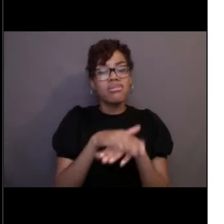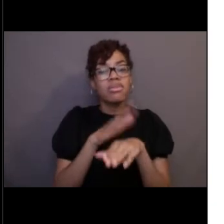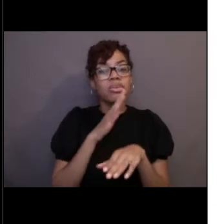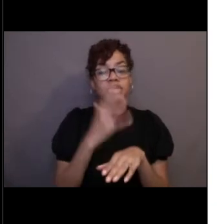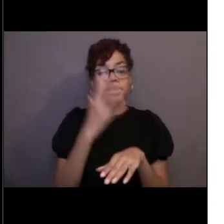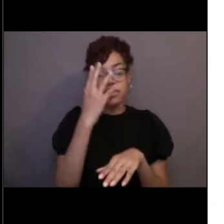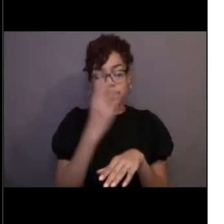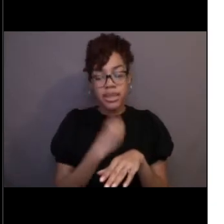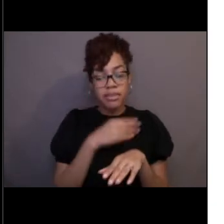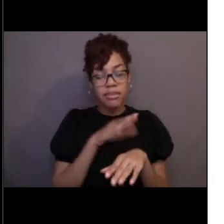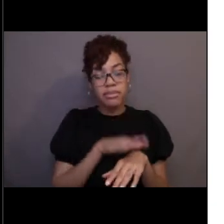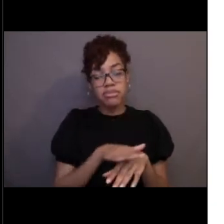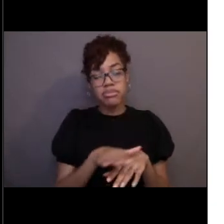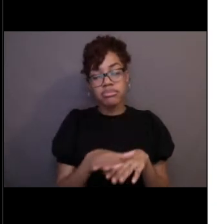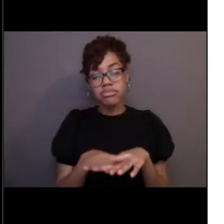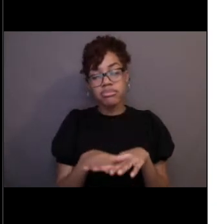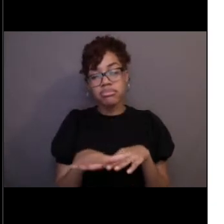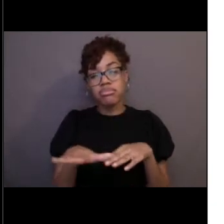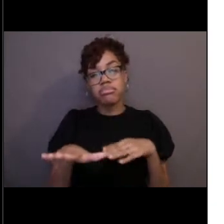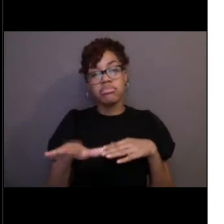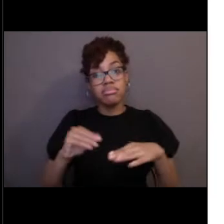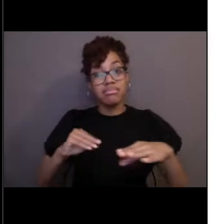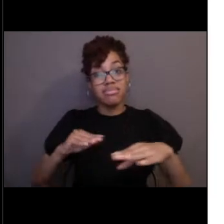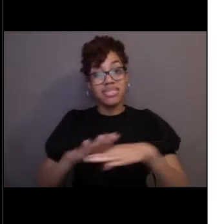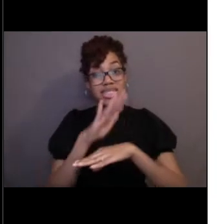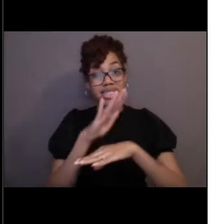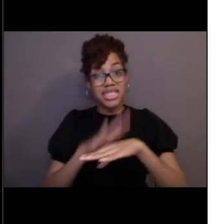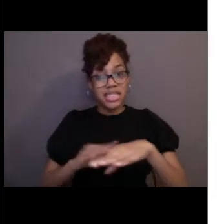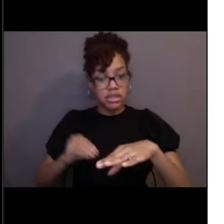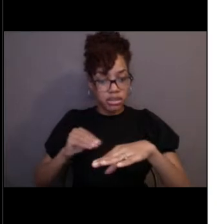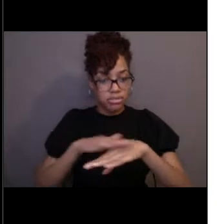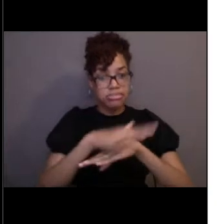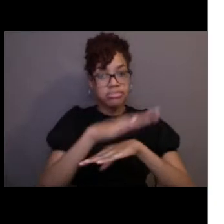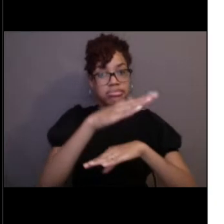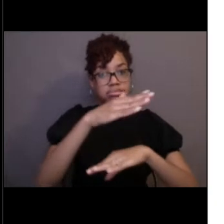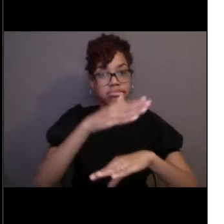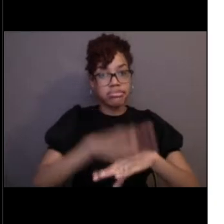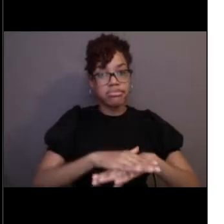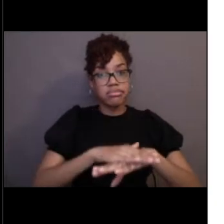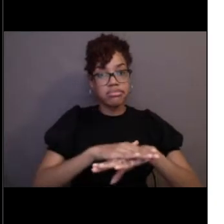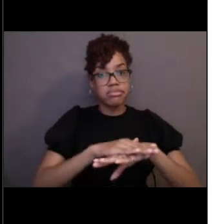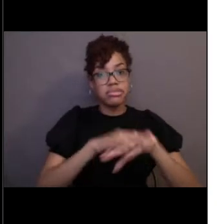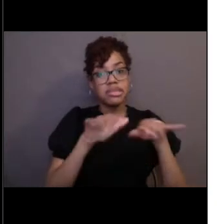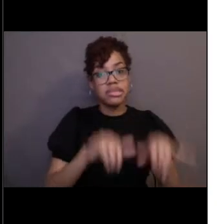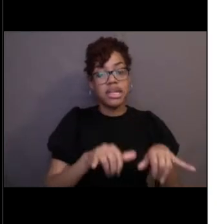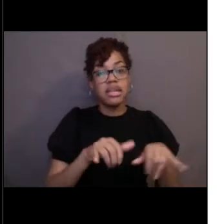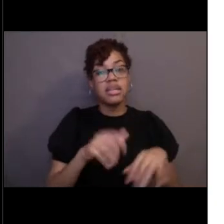And it happens particularly to the smaller ones that have not made it back south in the winter.